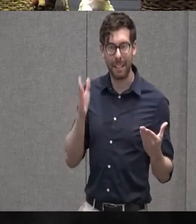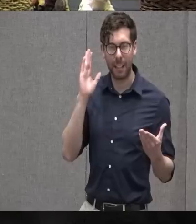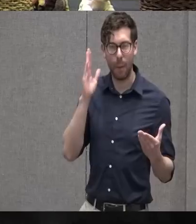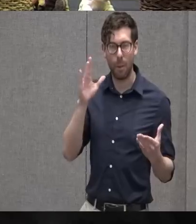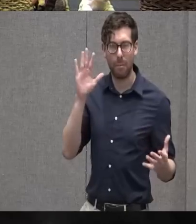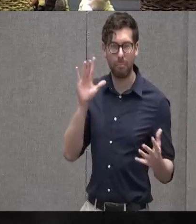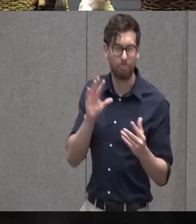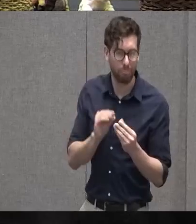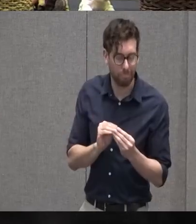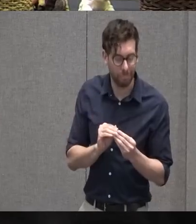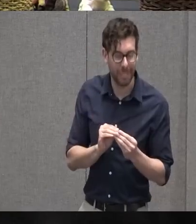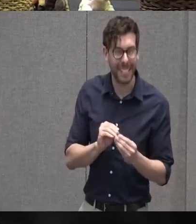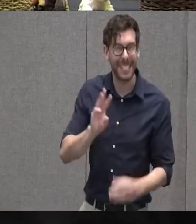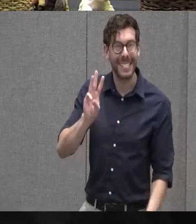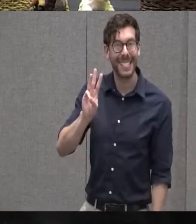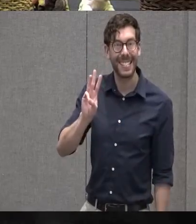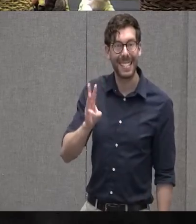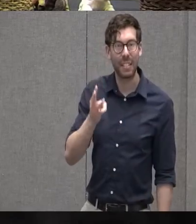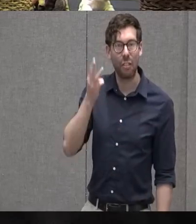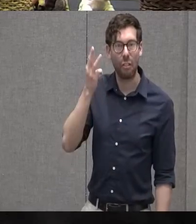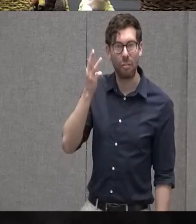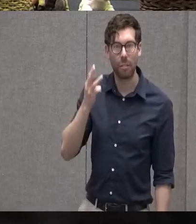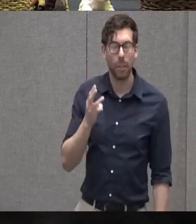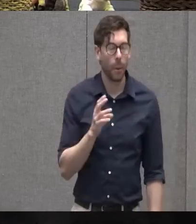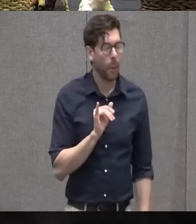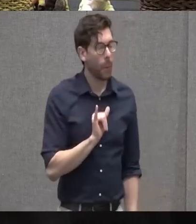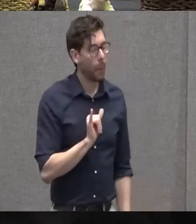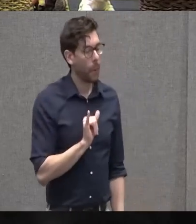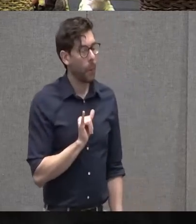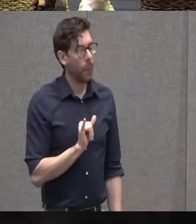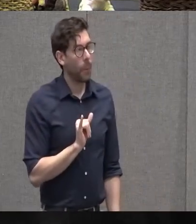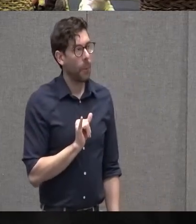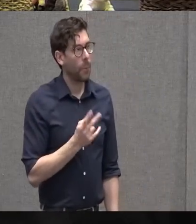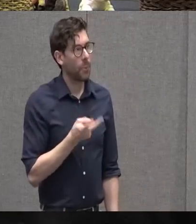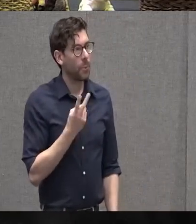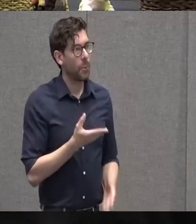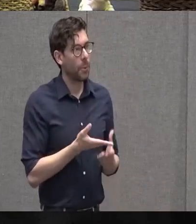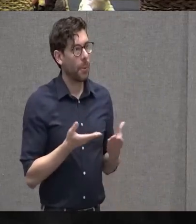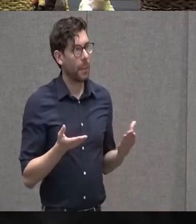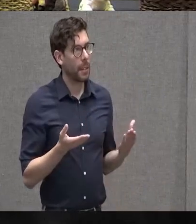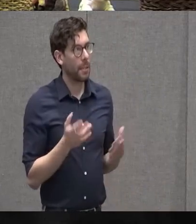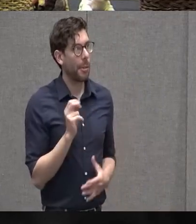Two items. Well, this is what I know about the number six. There's different ways I can make a six.